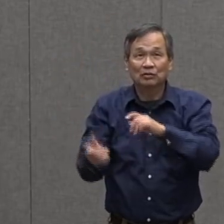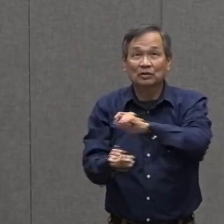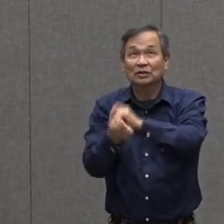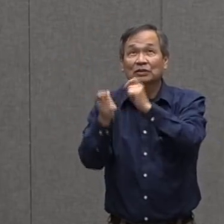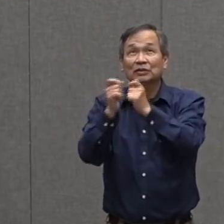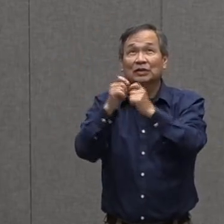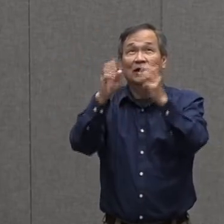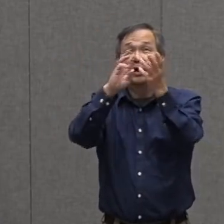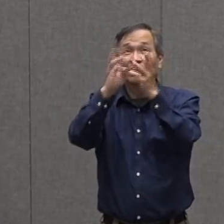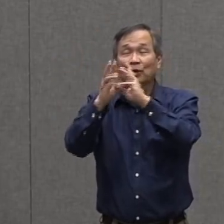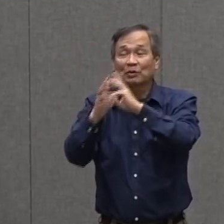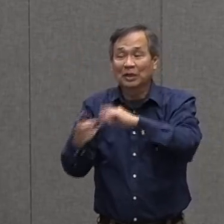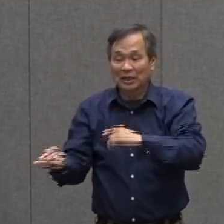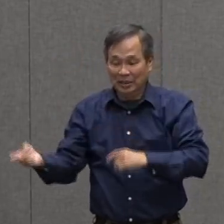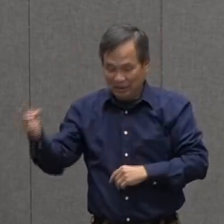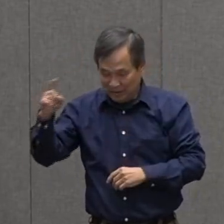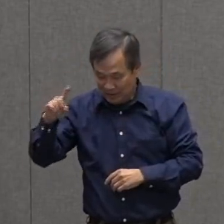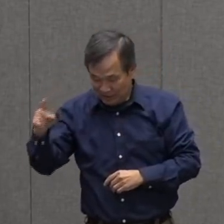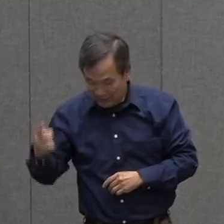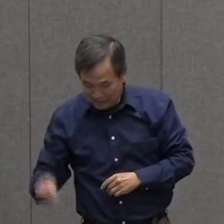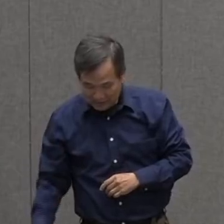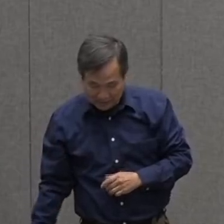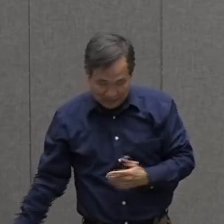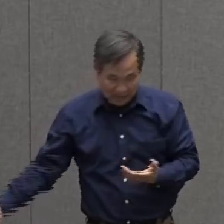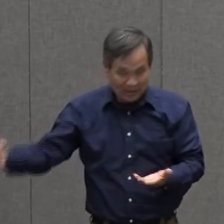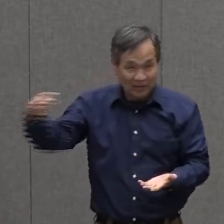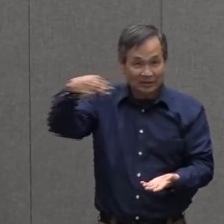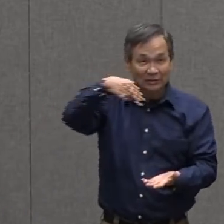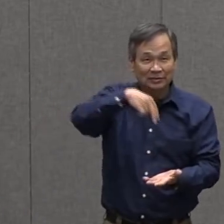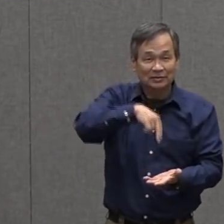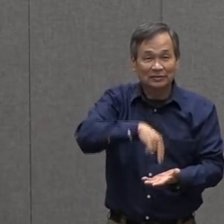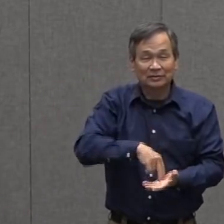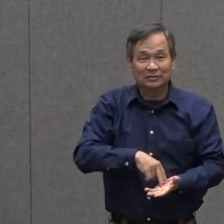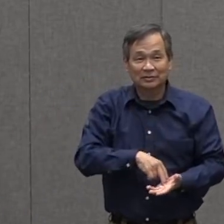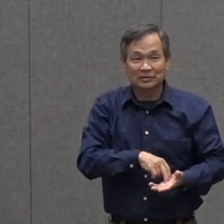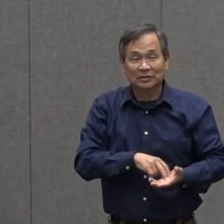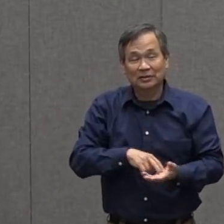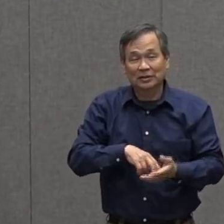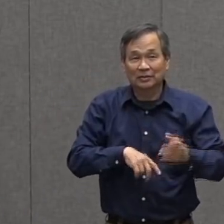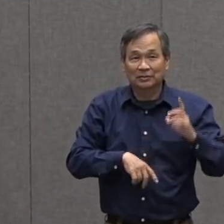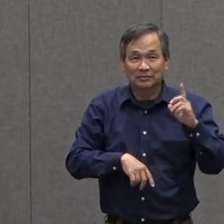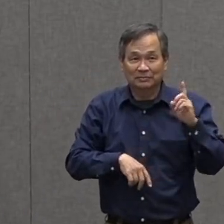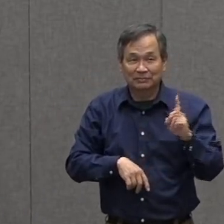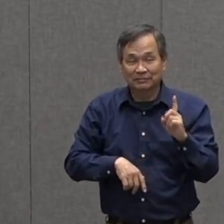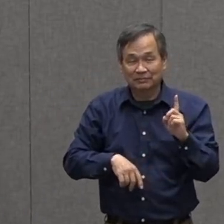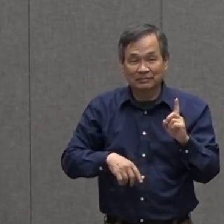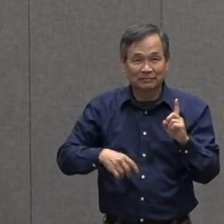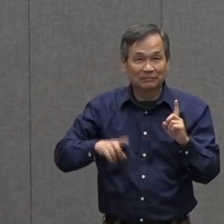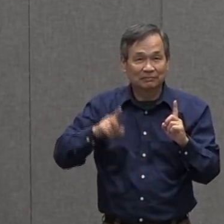"It fell near Ki-pat who watched his herd "as he stood on one leg like a big stork bird.